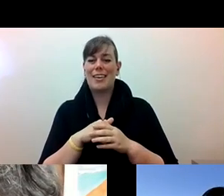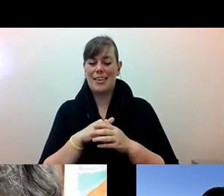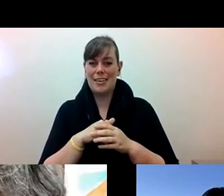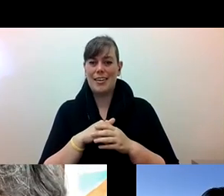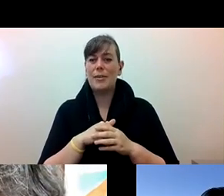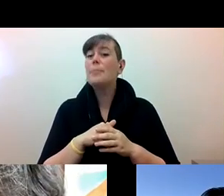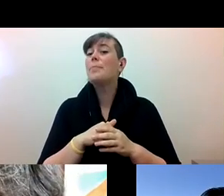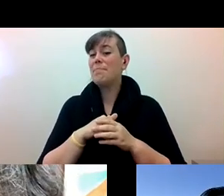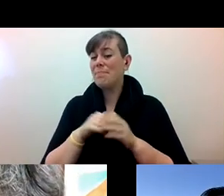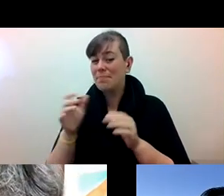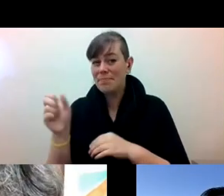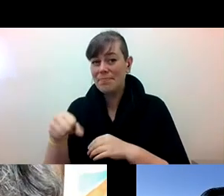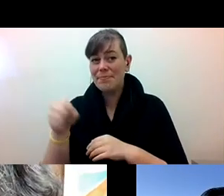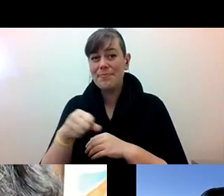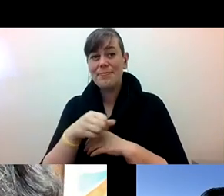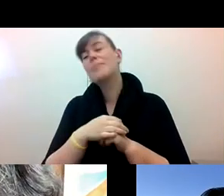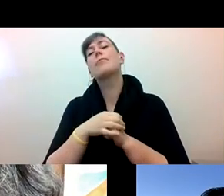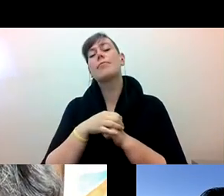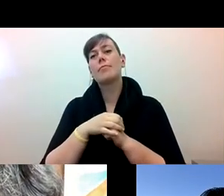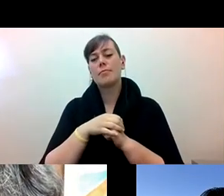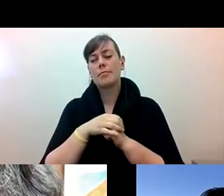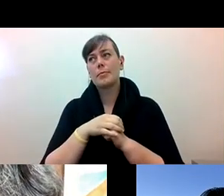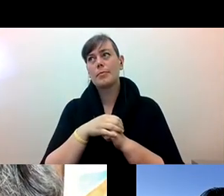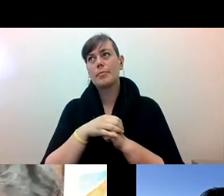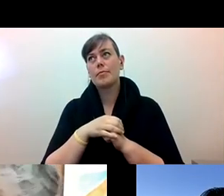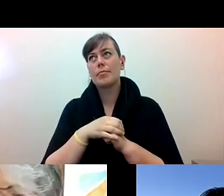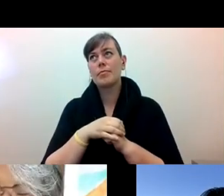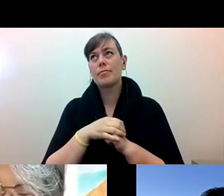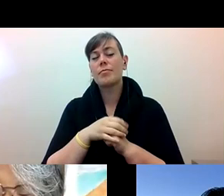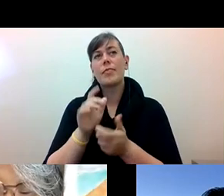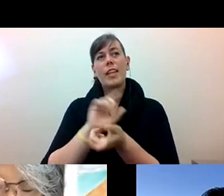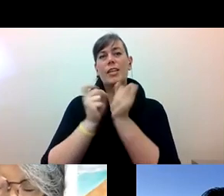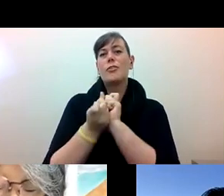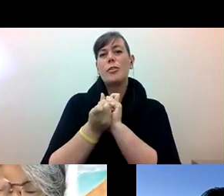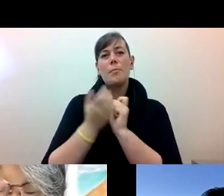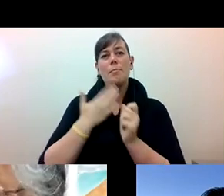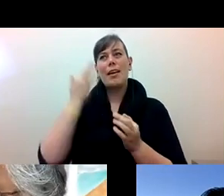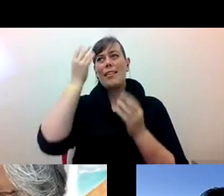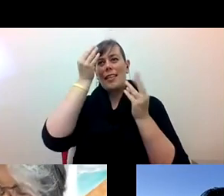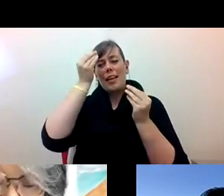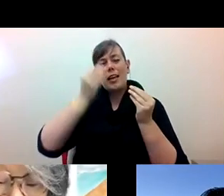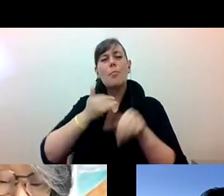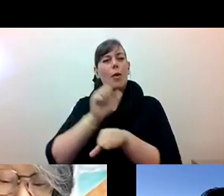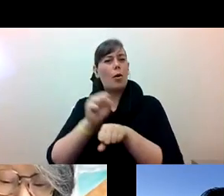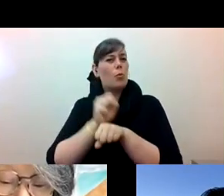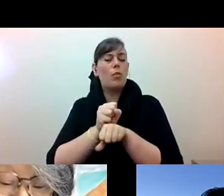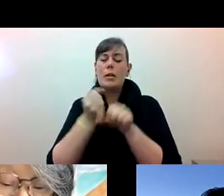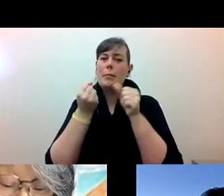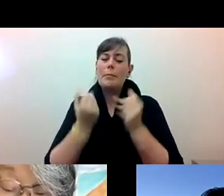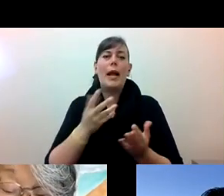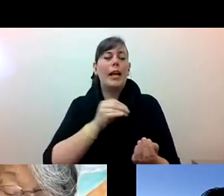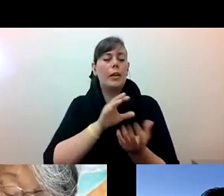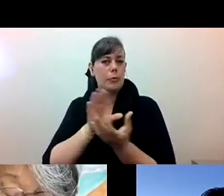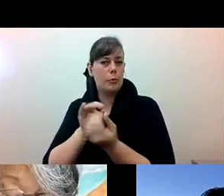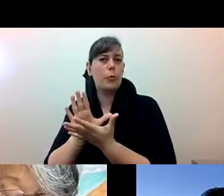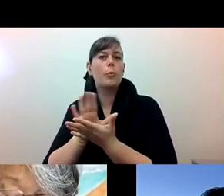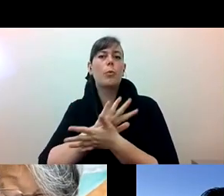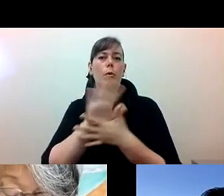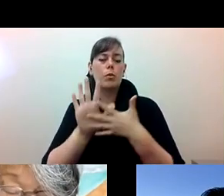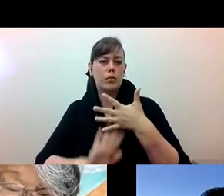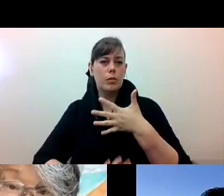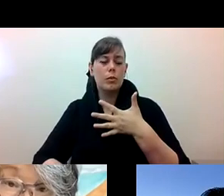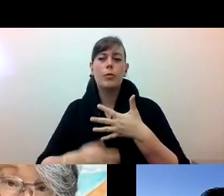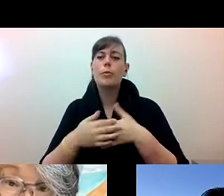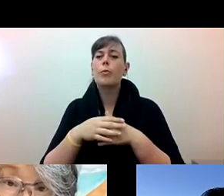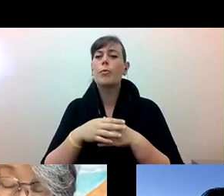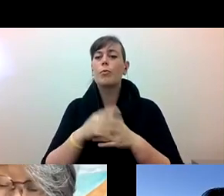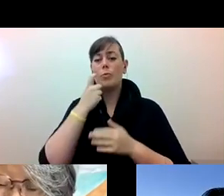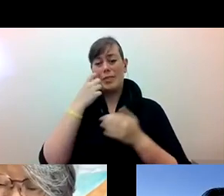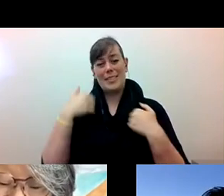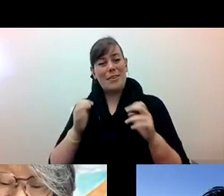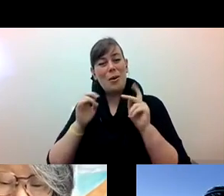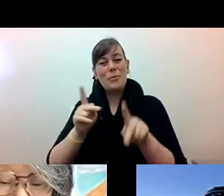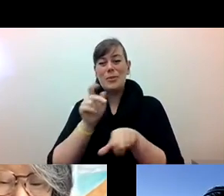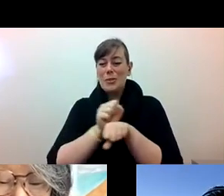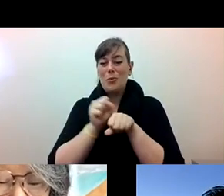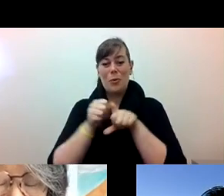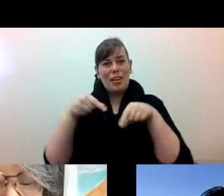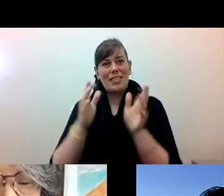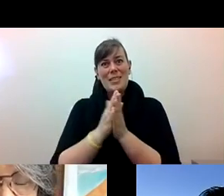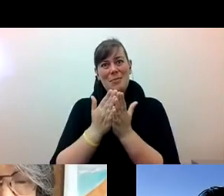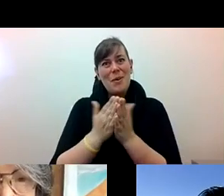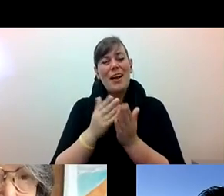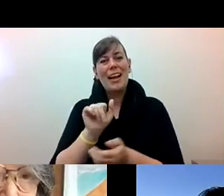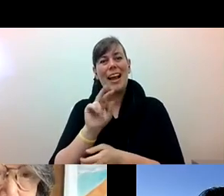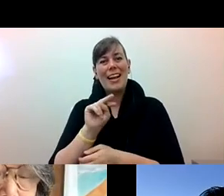Katherine Lee: Yeah, so I think it's it's shaped my my consciousness and I work in many ways, I think, most recently, you know, working having the opportunity to work on this anthology and to be in dialogue with Pam and... and Eddy